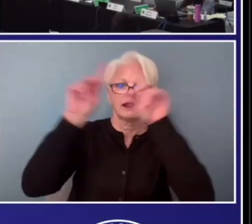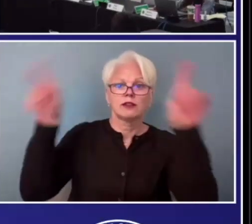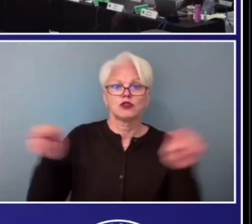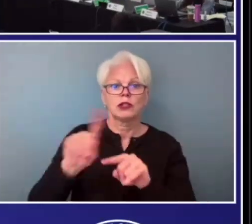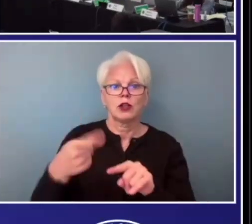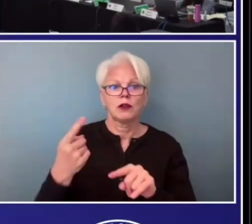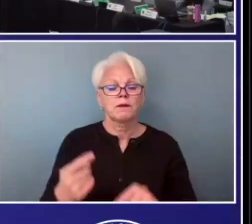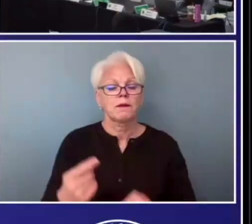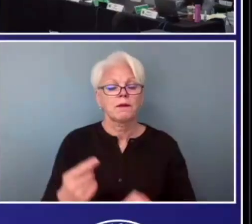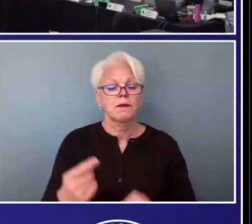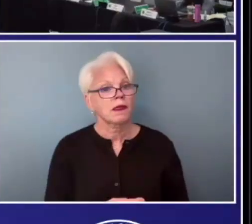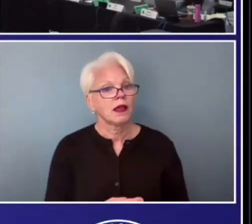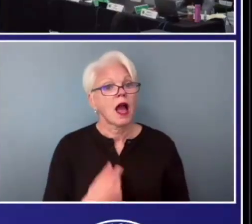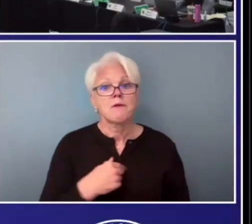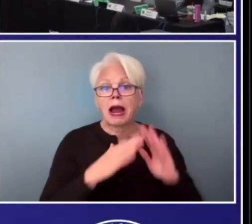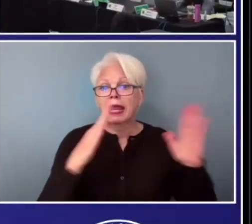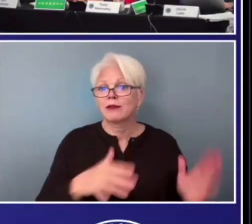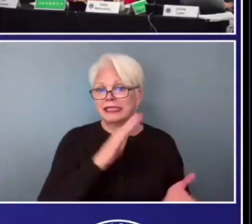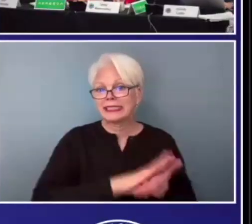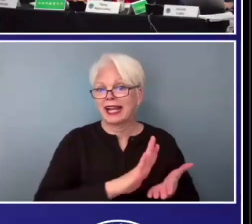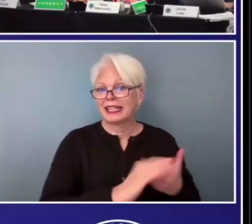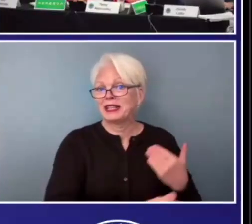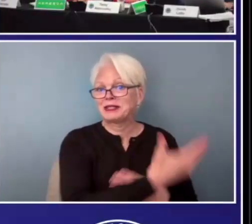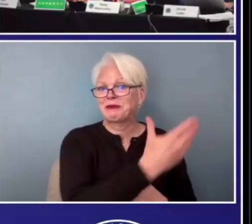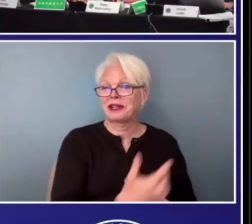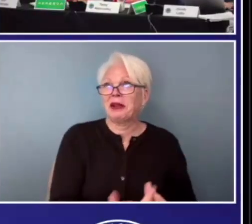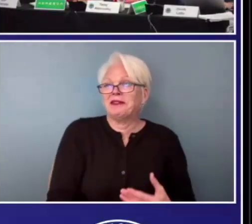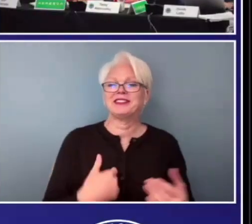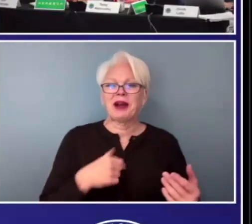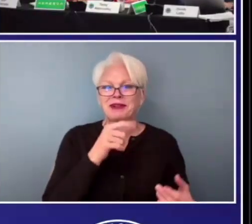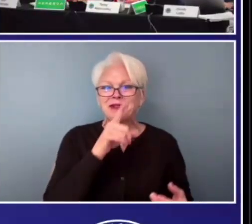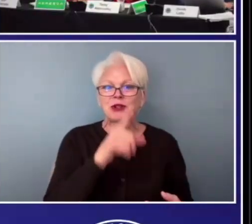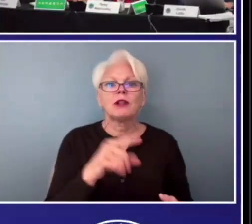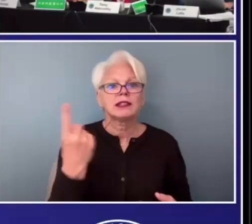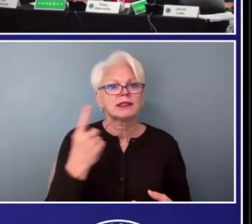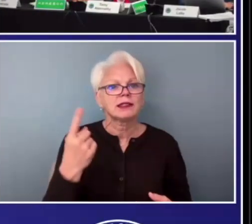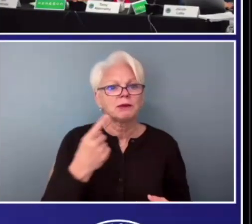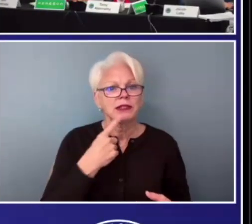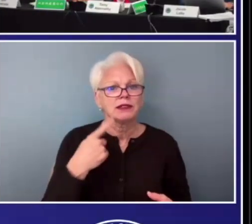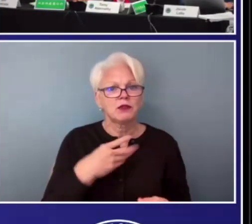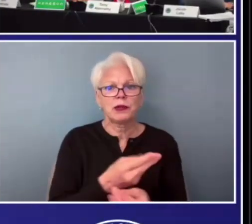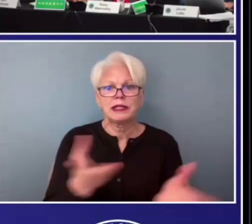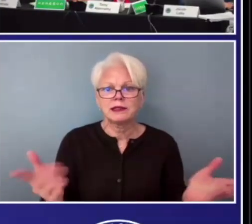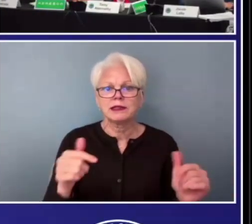My house is not clean this morning, so I'm not really sure. Can somebody clarify? Have we circulated this to the negotiators